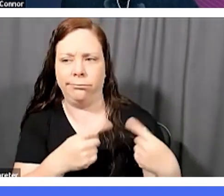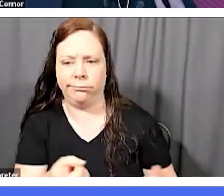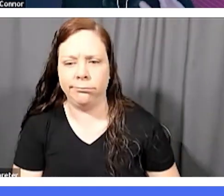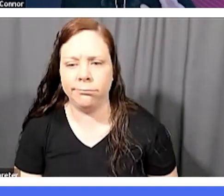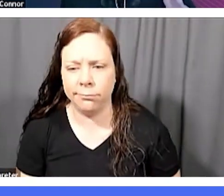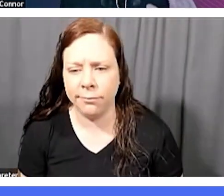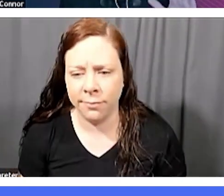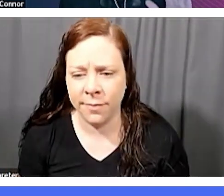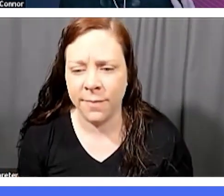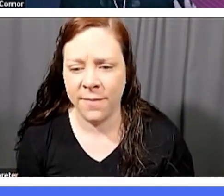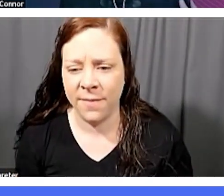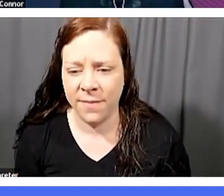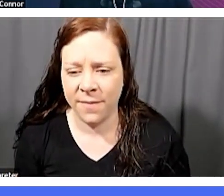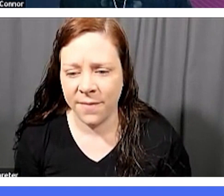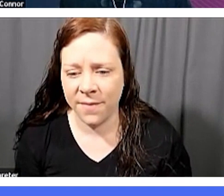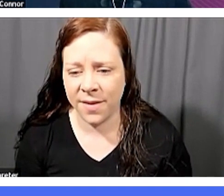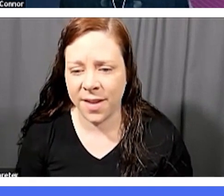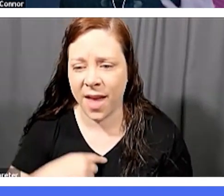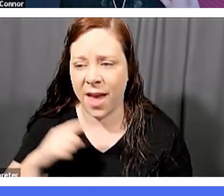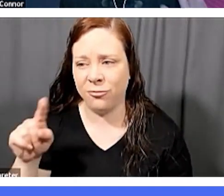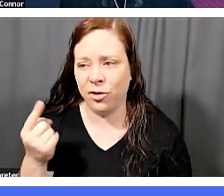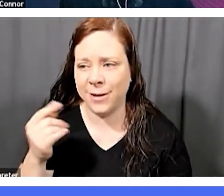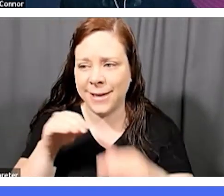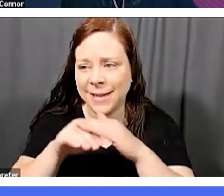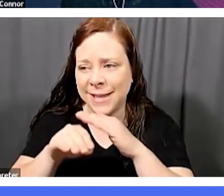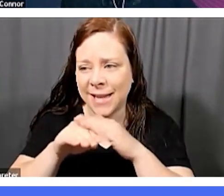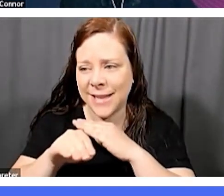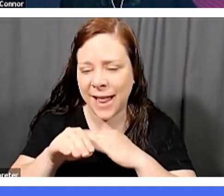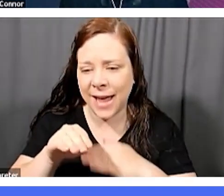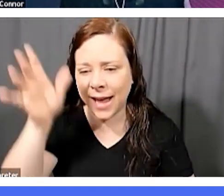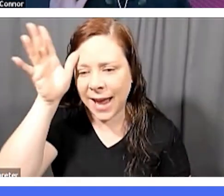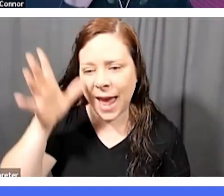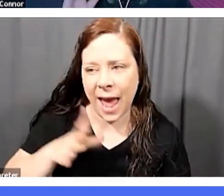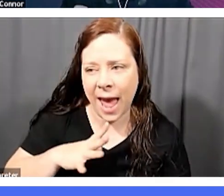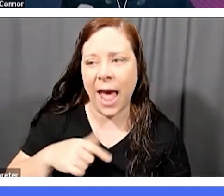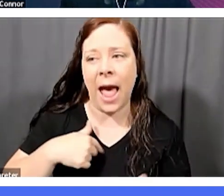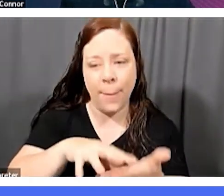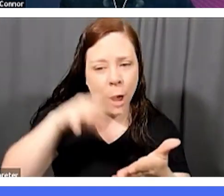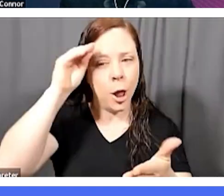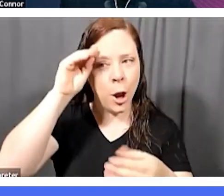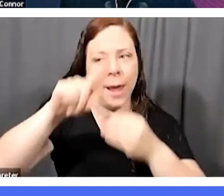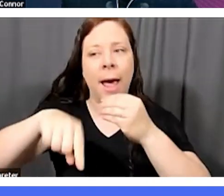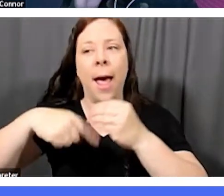'cause after all, I'm just an accessibility guy. I'm learning about learning. And when I approached these folks and said,